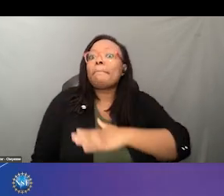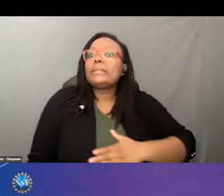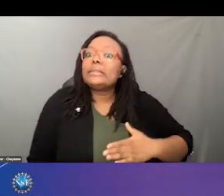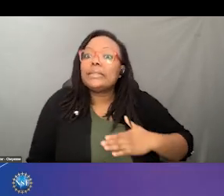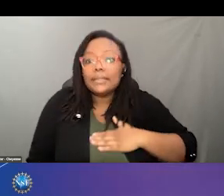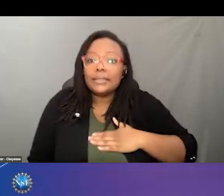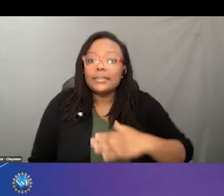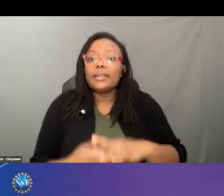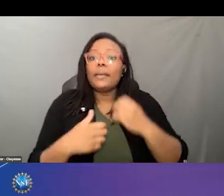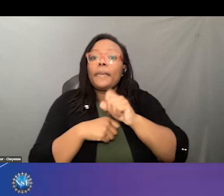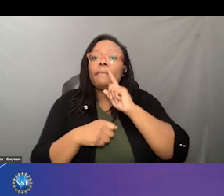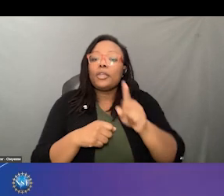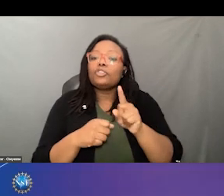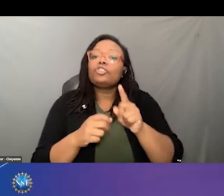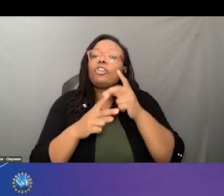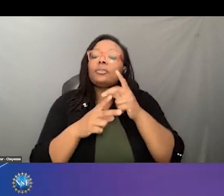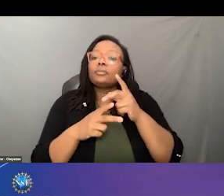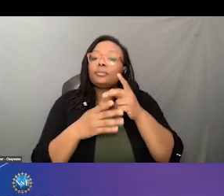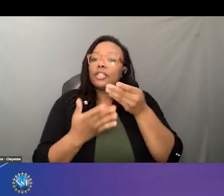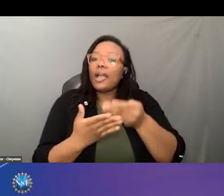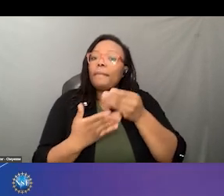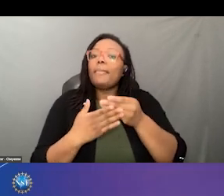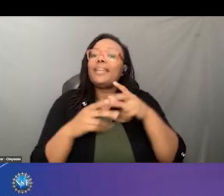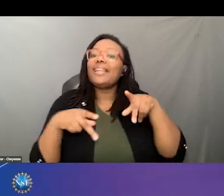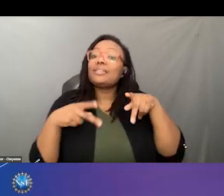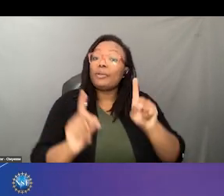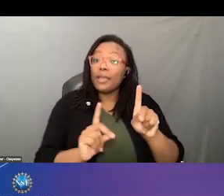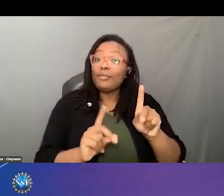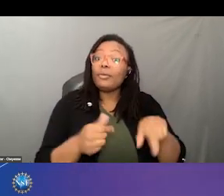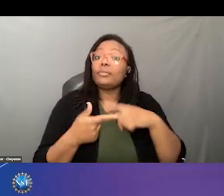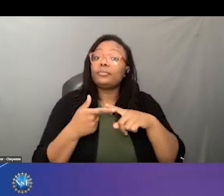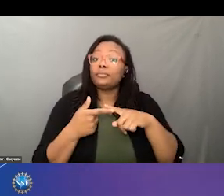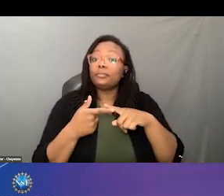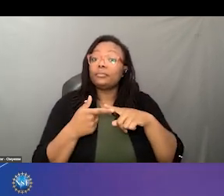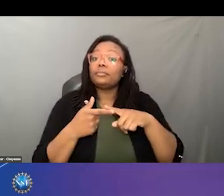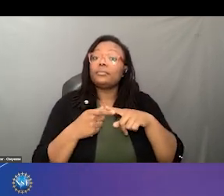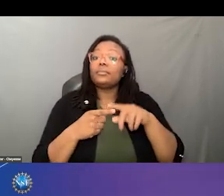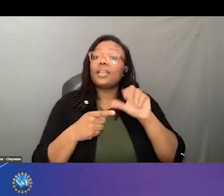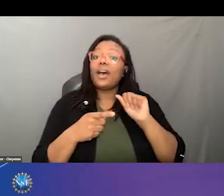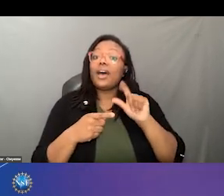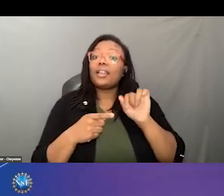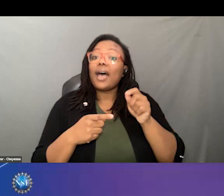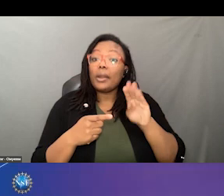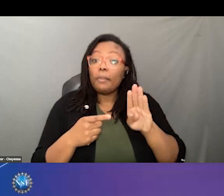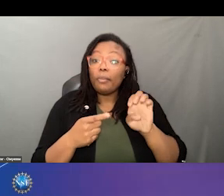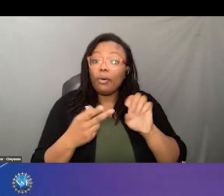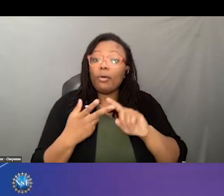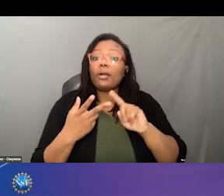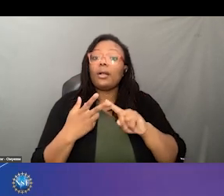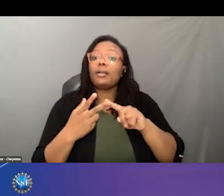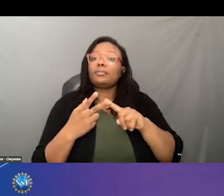Okay? But make sure that your funding is allowable, allowable costs,